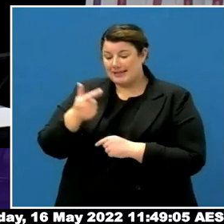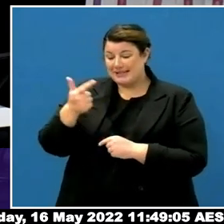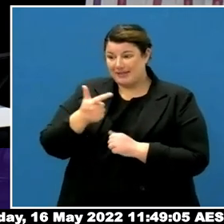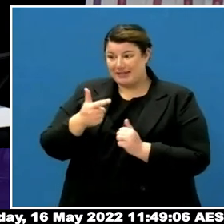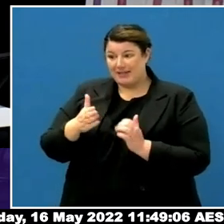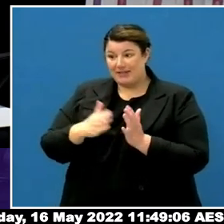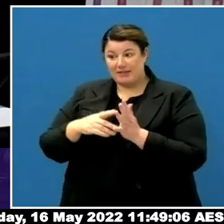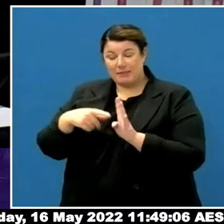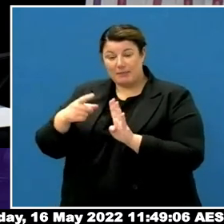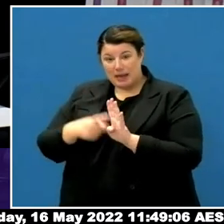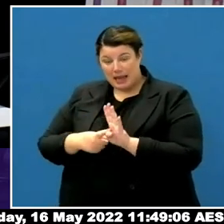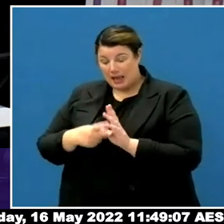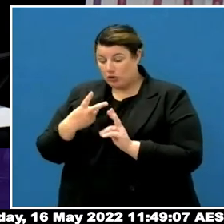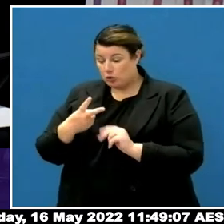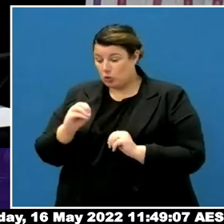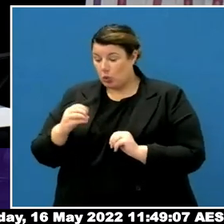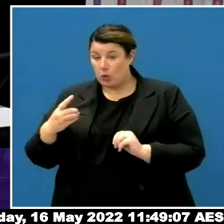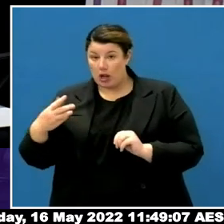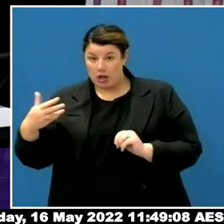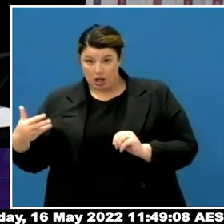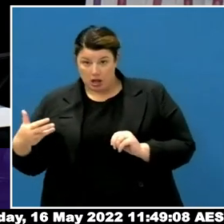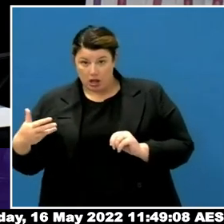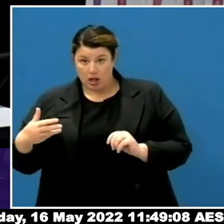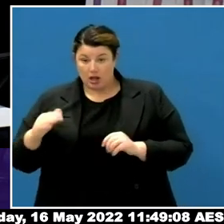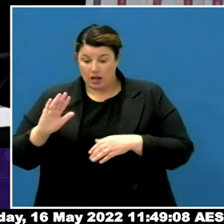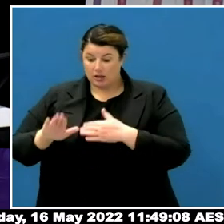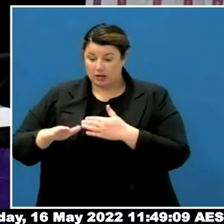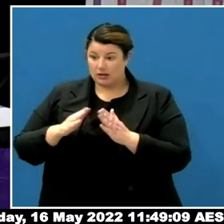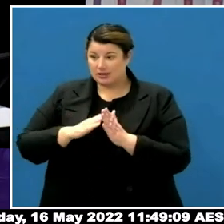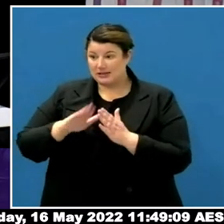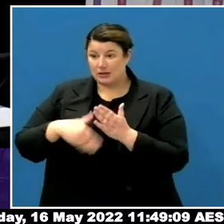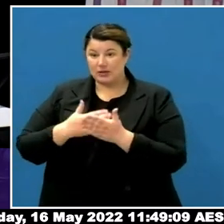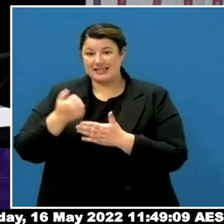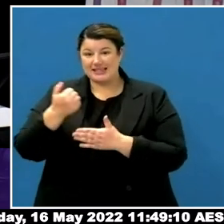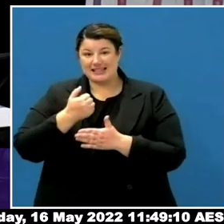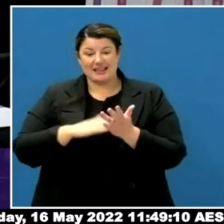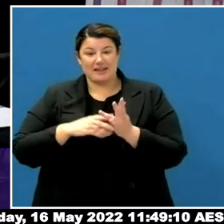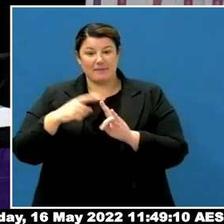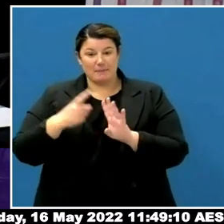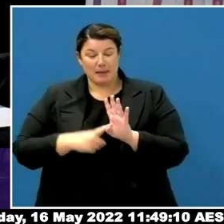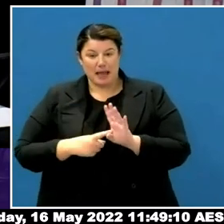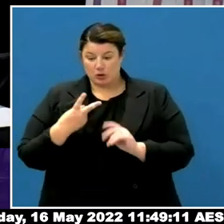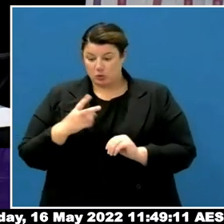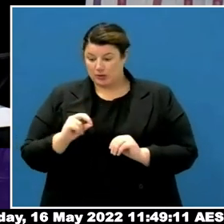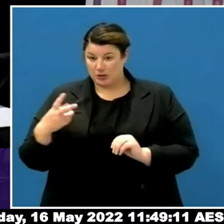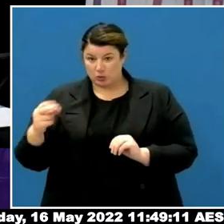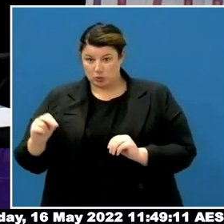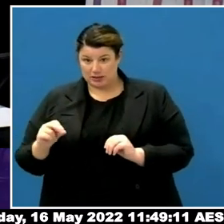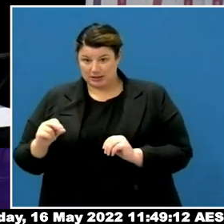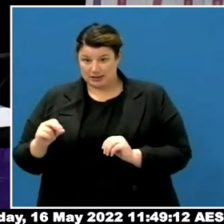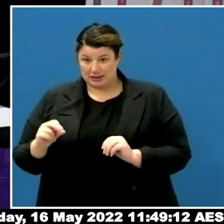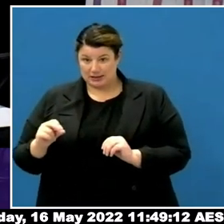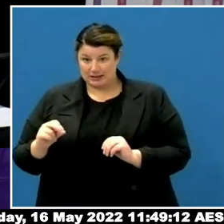2019 to 16 May 2020. Do you see that just under the heading Quotation?